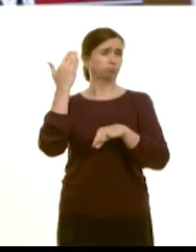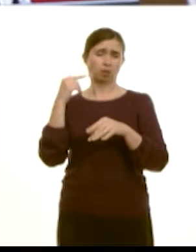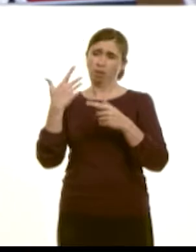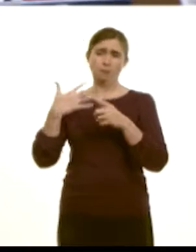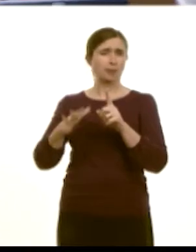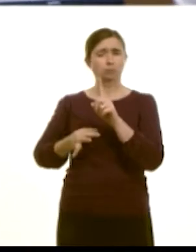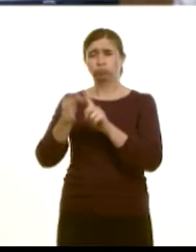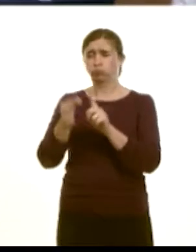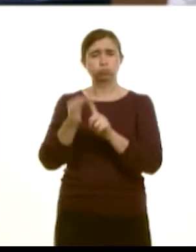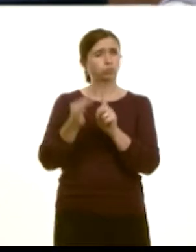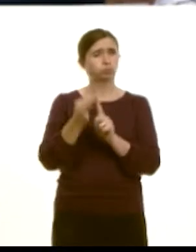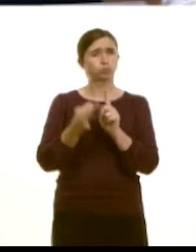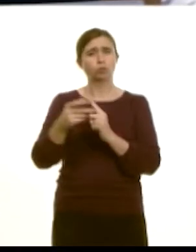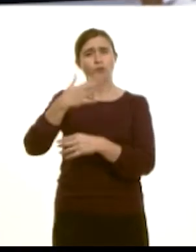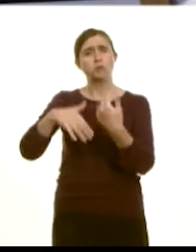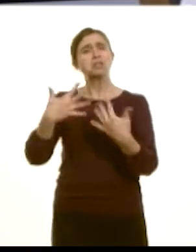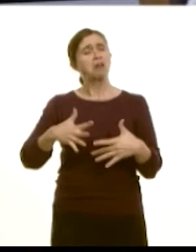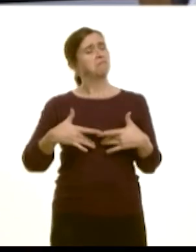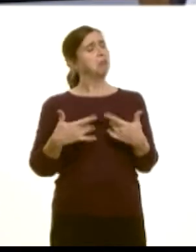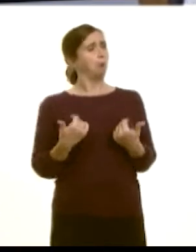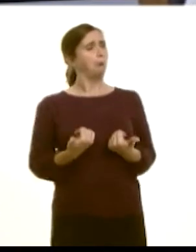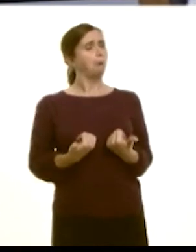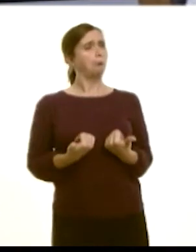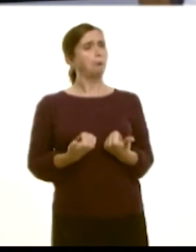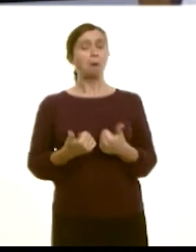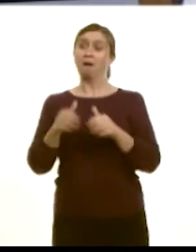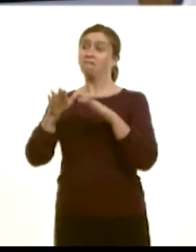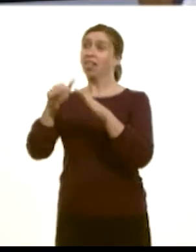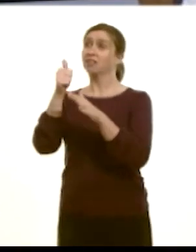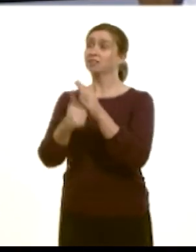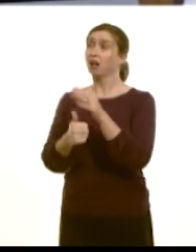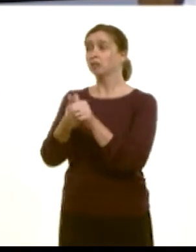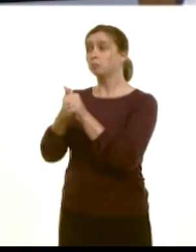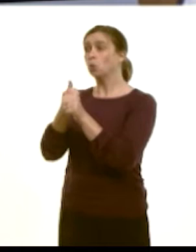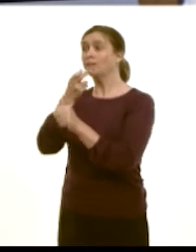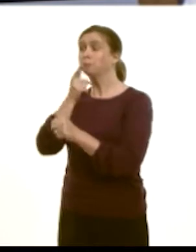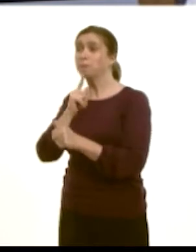and has restored their confidence. Families First, Flying Start and Supporting People are making a real difference to the